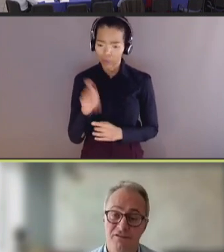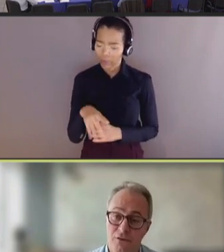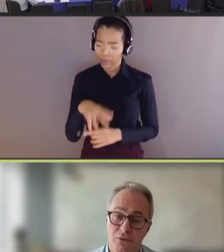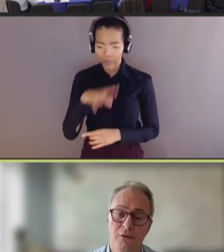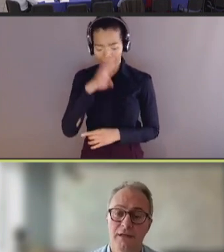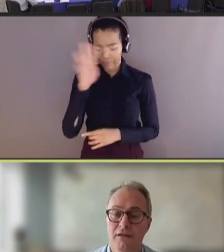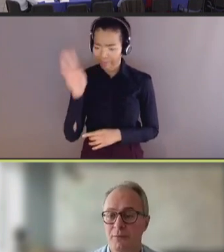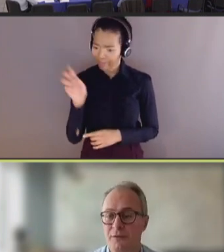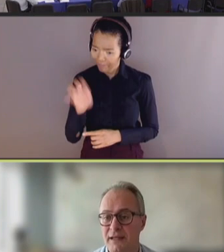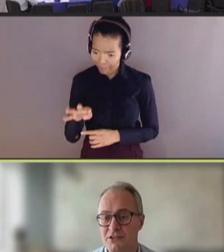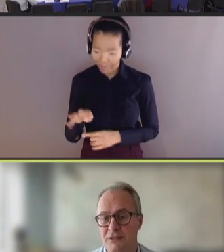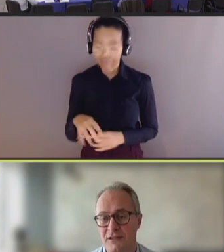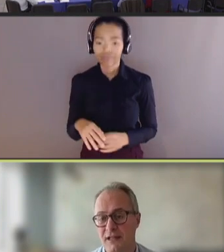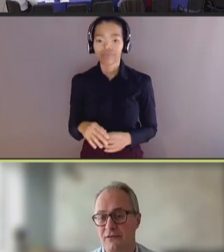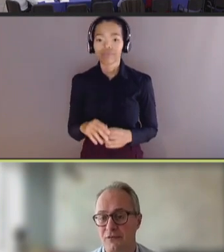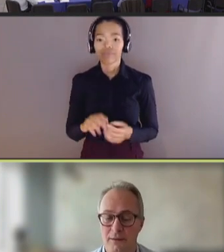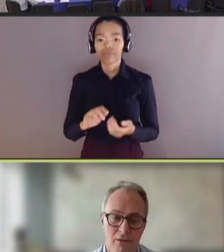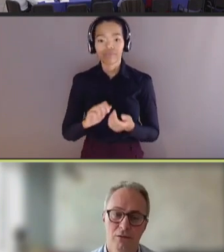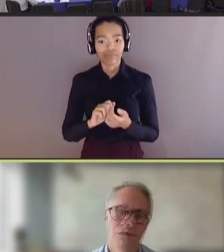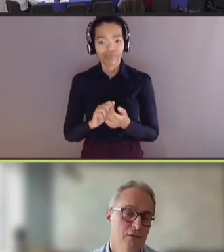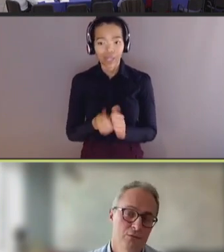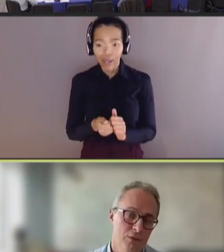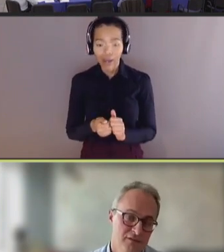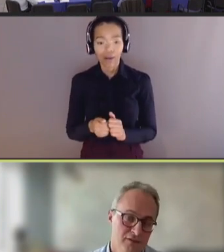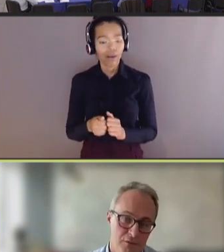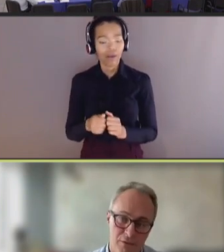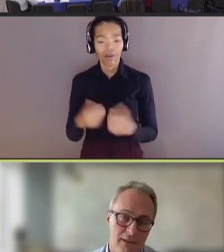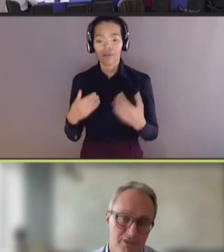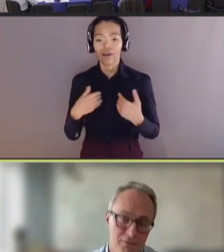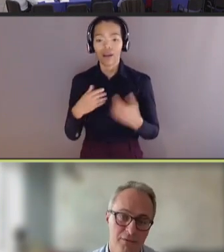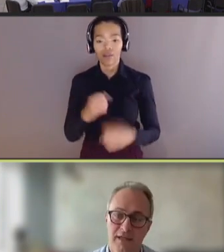the correlate of protection. And if we don't know what is the correlate of protection,